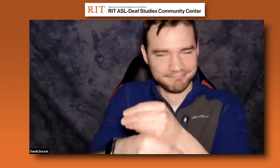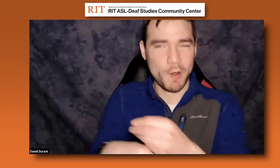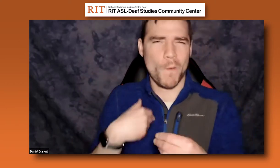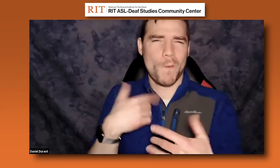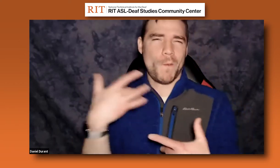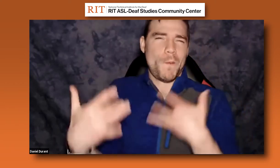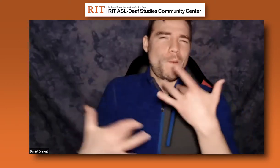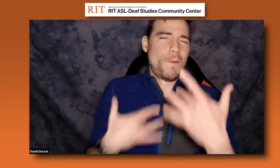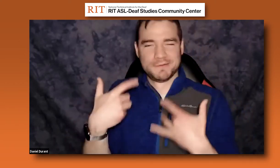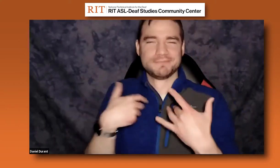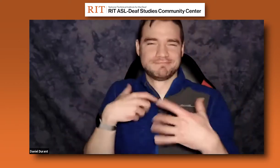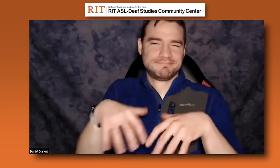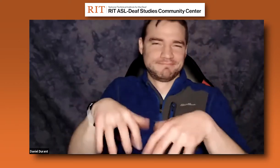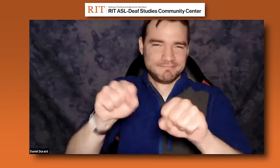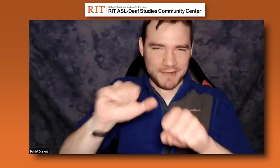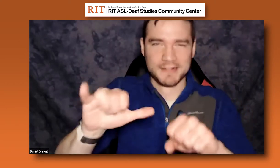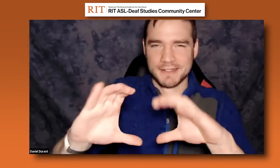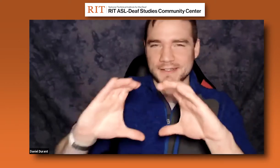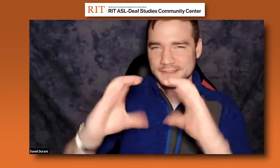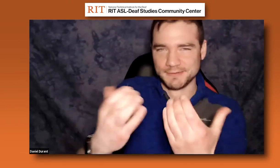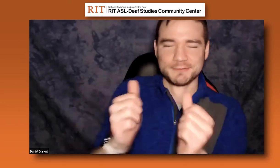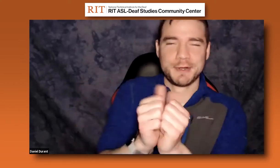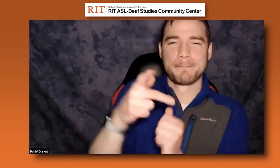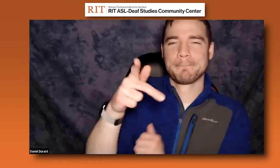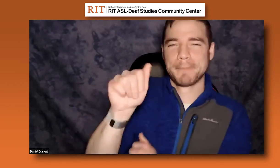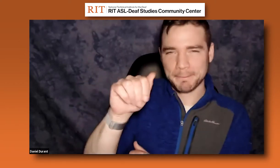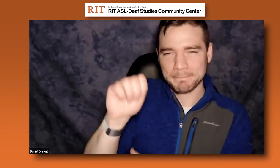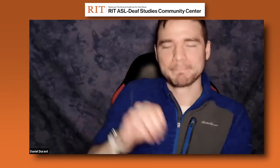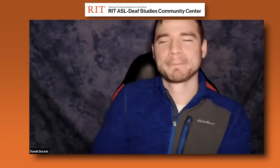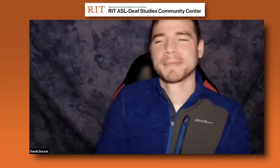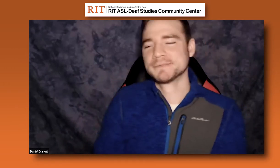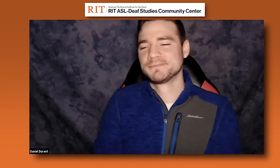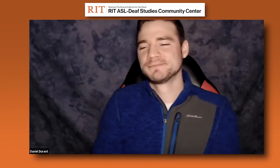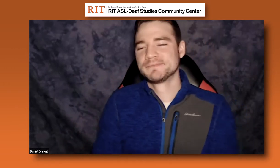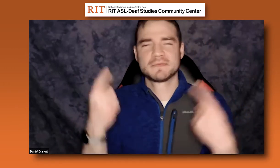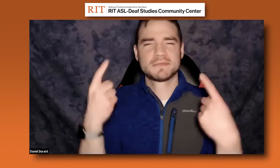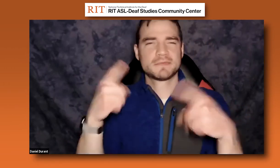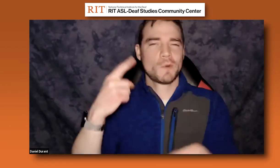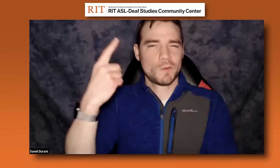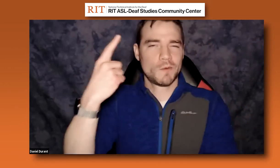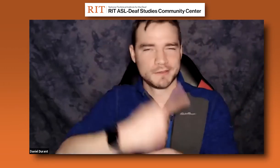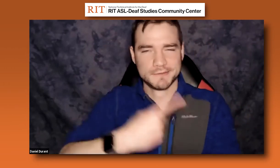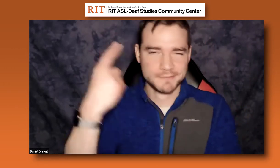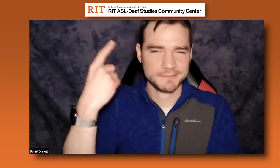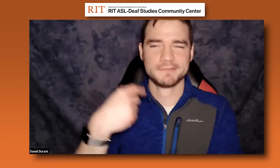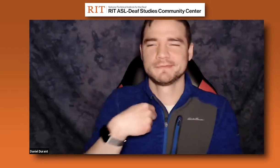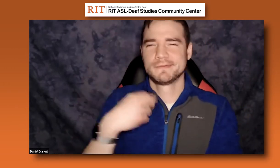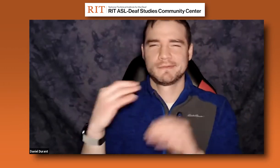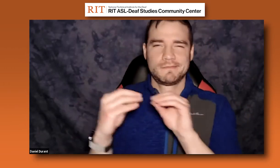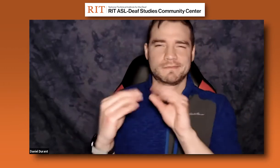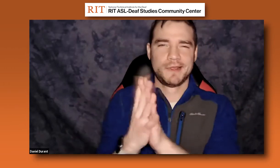So Pam added this course, and I was so excited to take it. Now, one day,